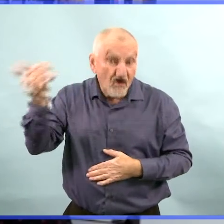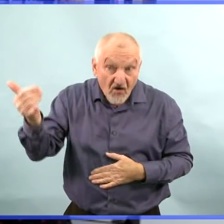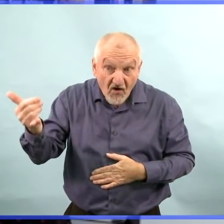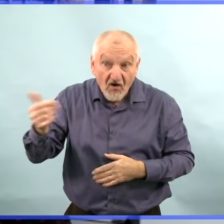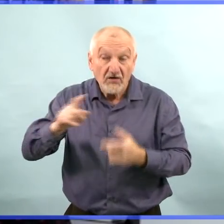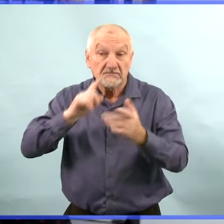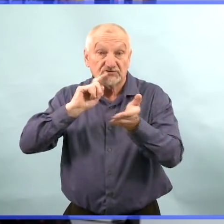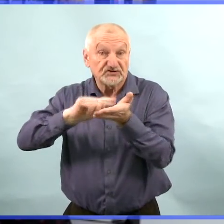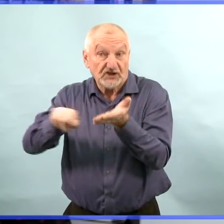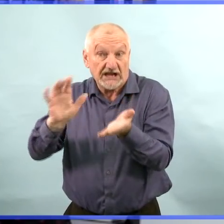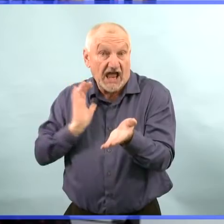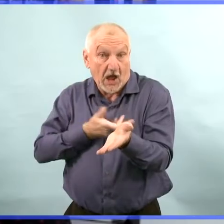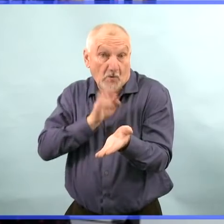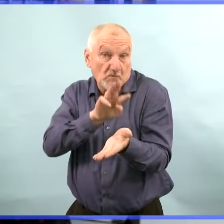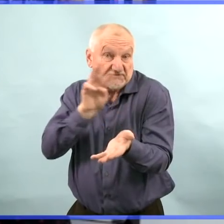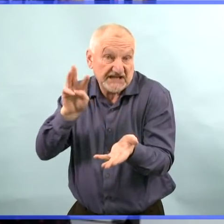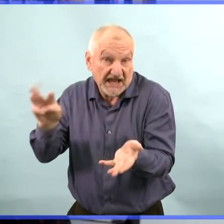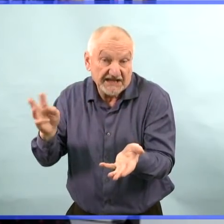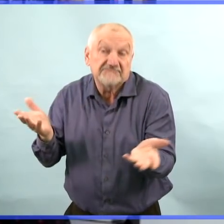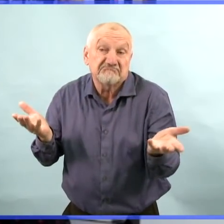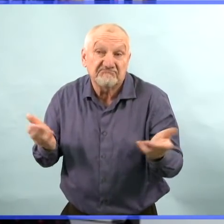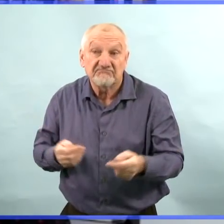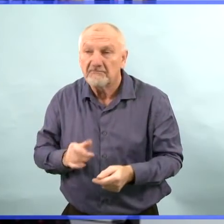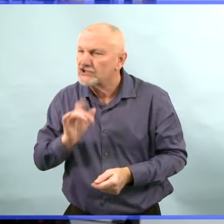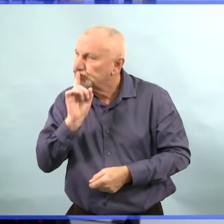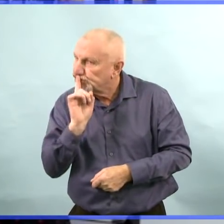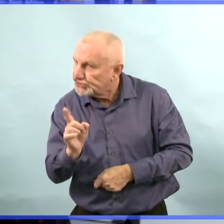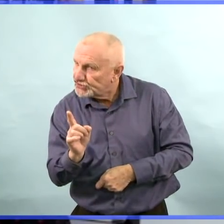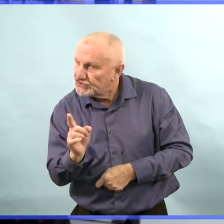make sure the information that you're consuming about vaccines is based in good science